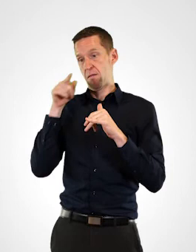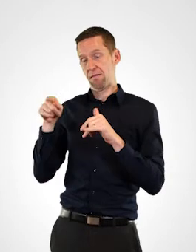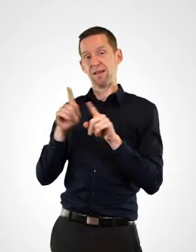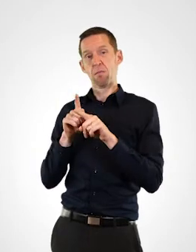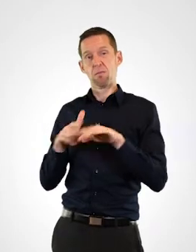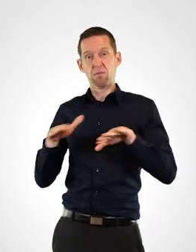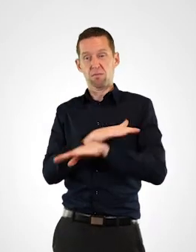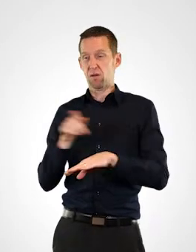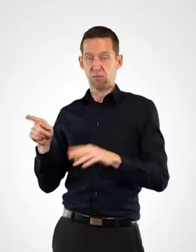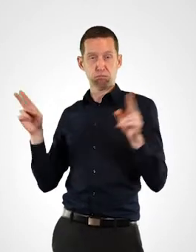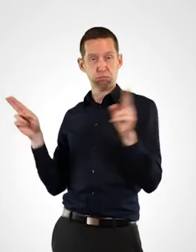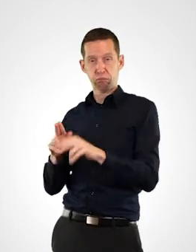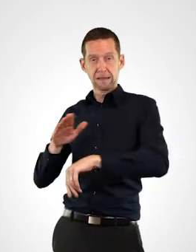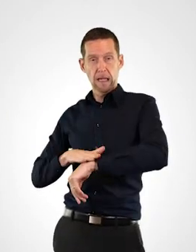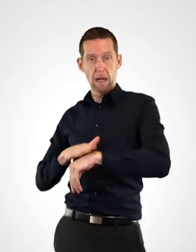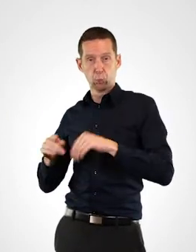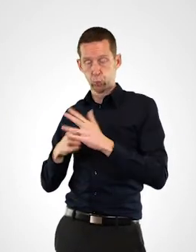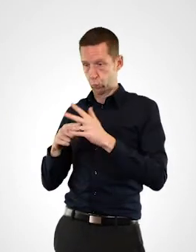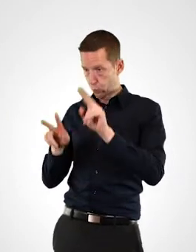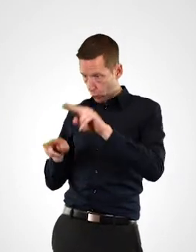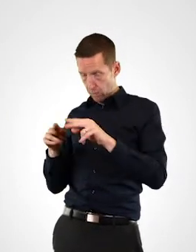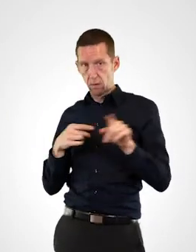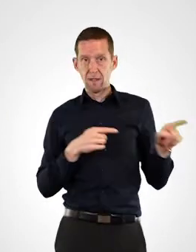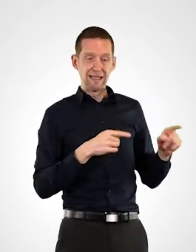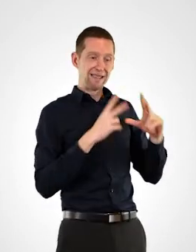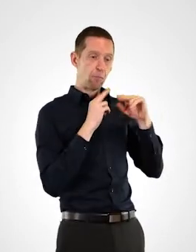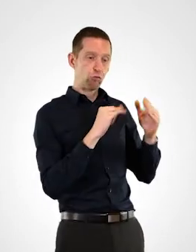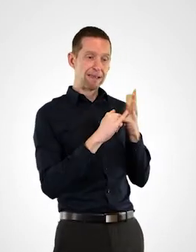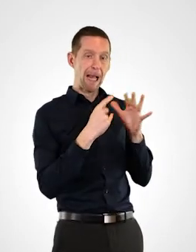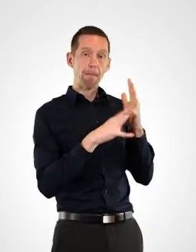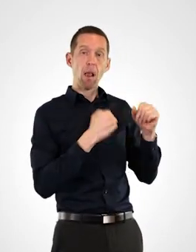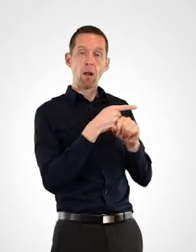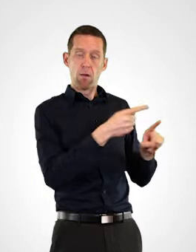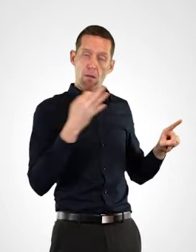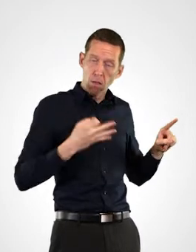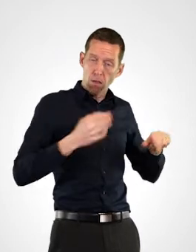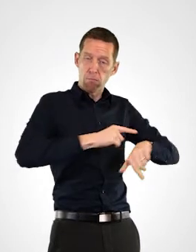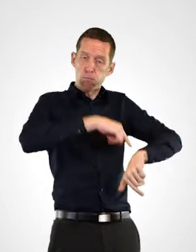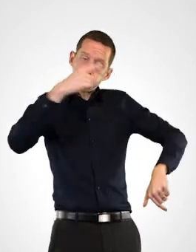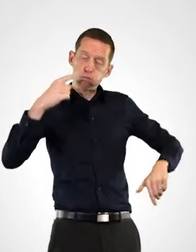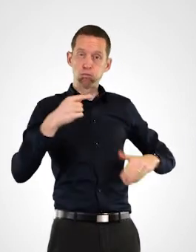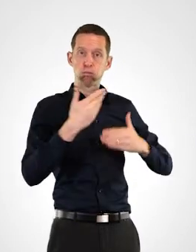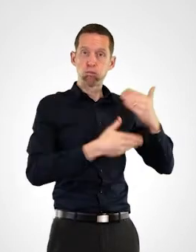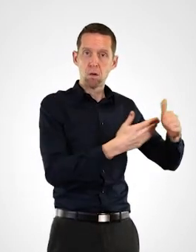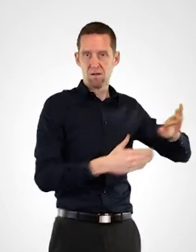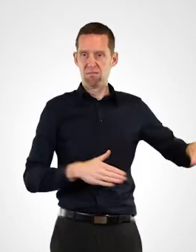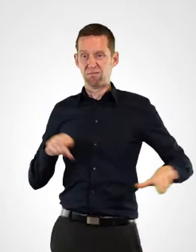the time-consuming speech sampling that can be done to measure progress and vocal development.